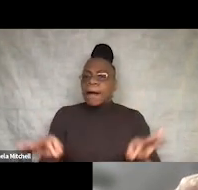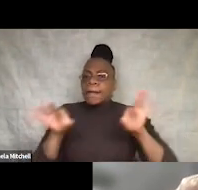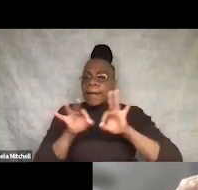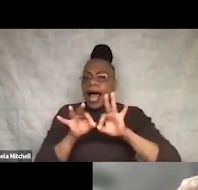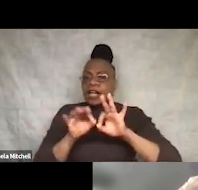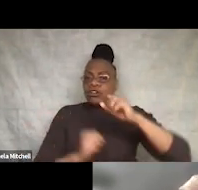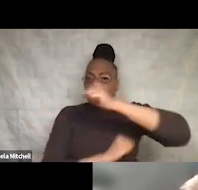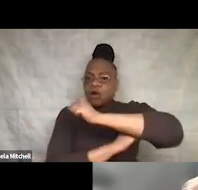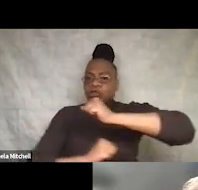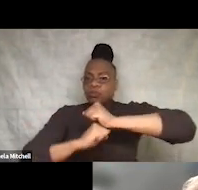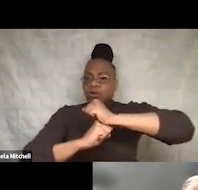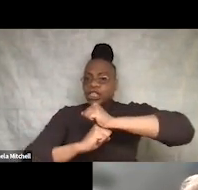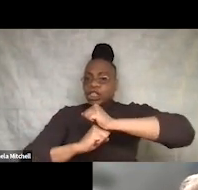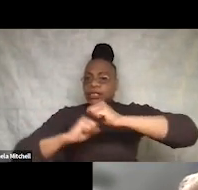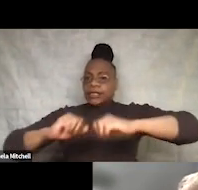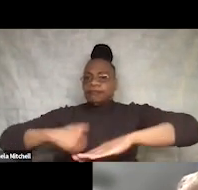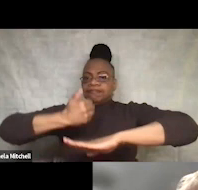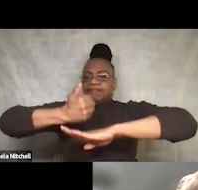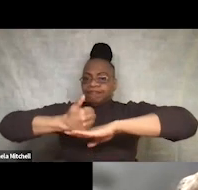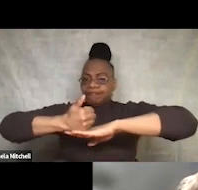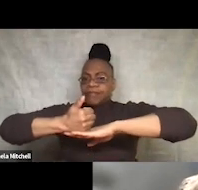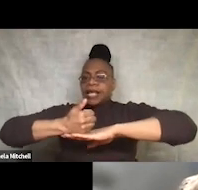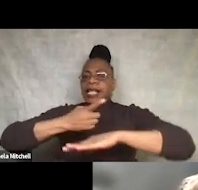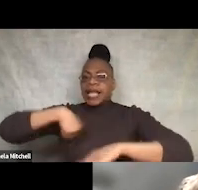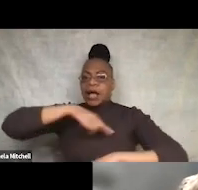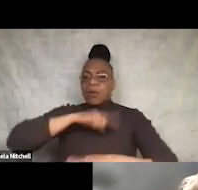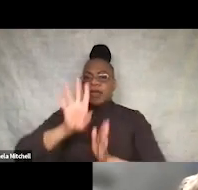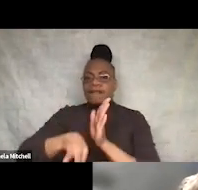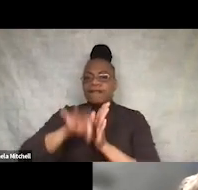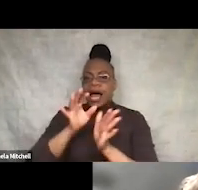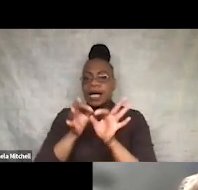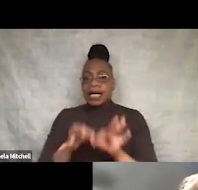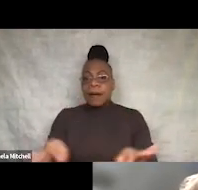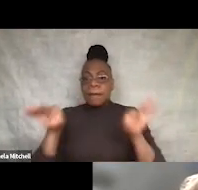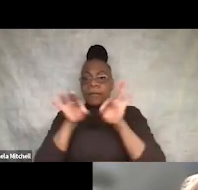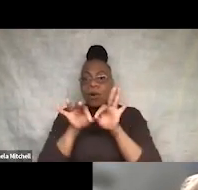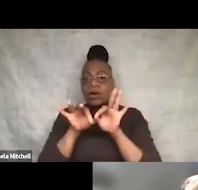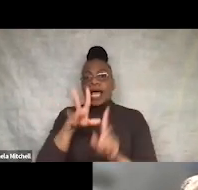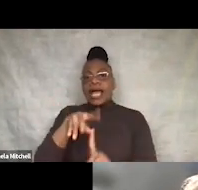which we find is essential, especially if we're going to address kind of, and prevent,